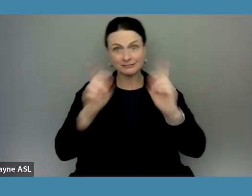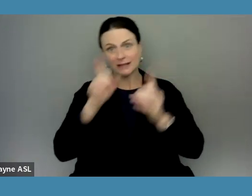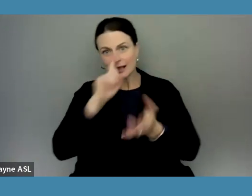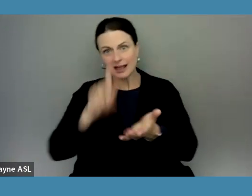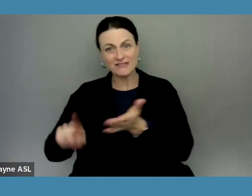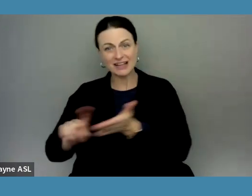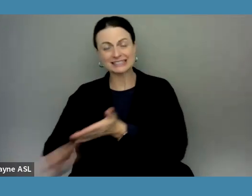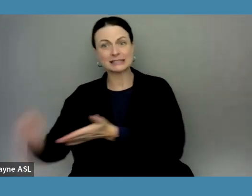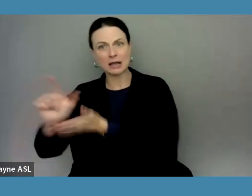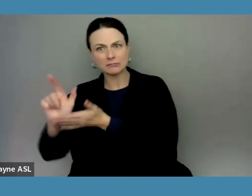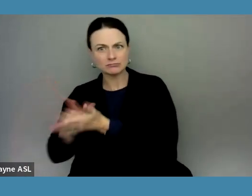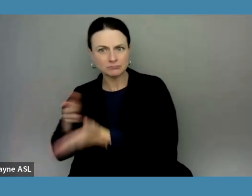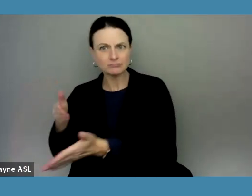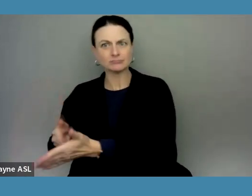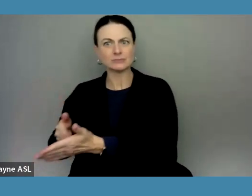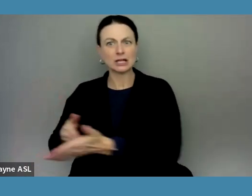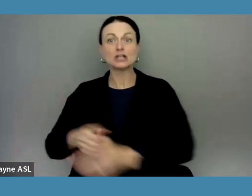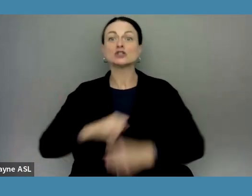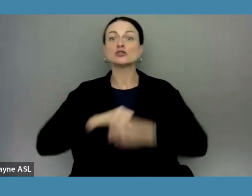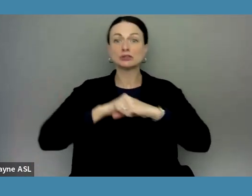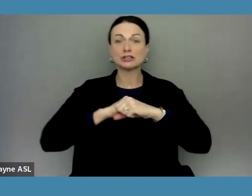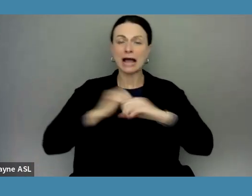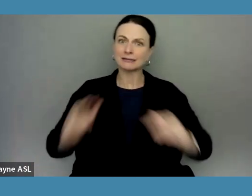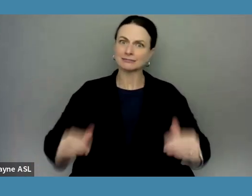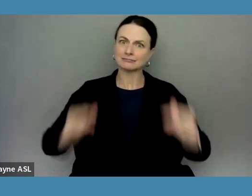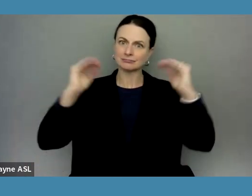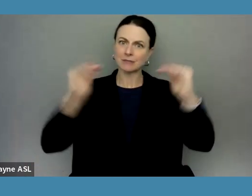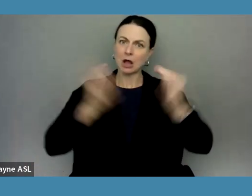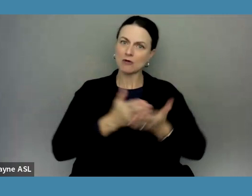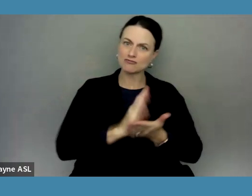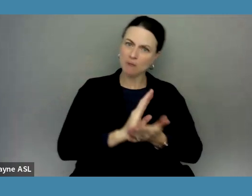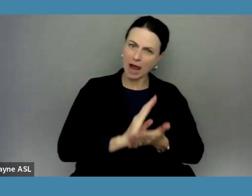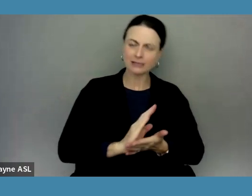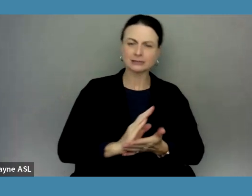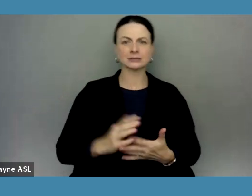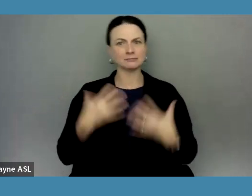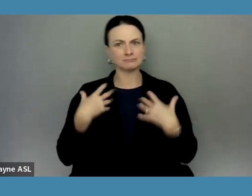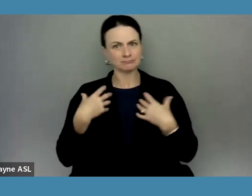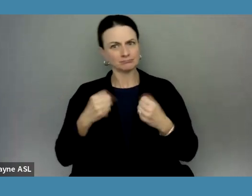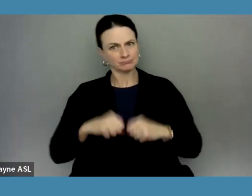to protect and advance the rights, dignity, equal opportunities, self-determination